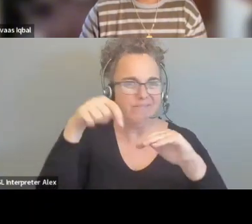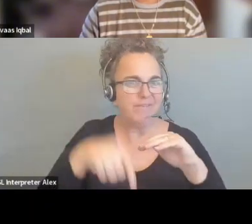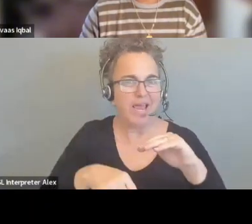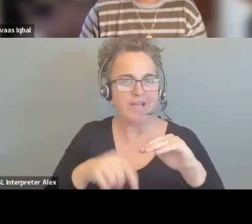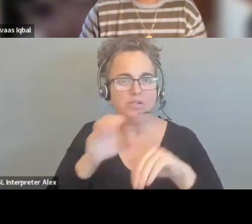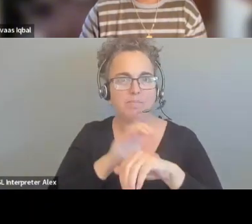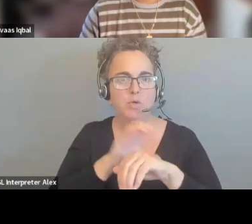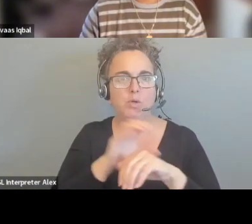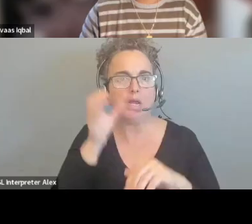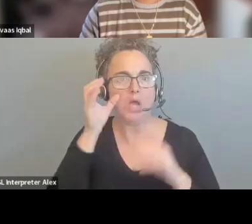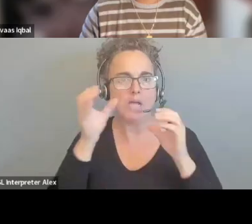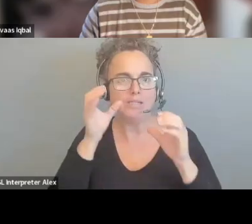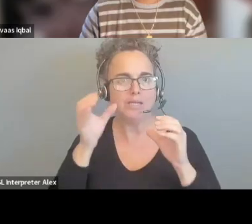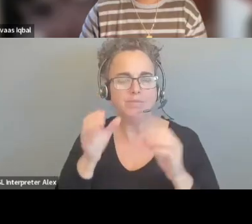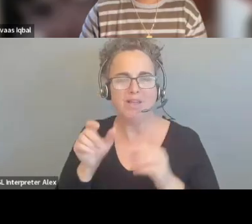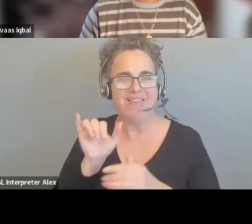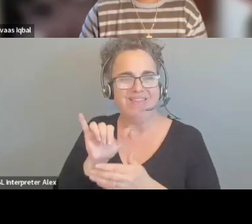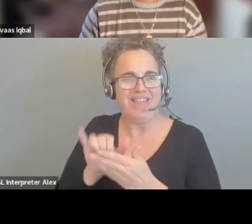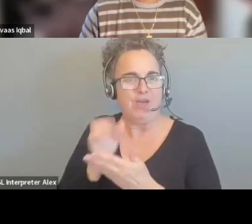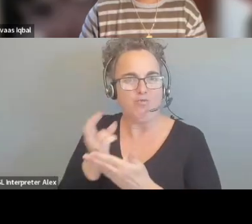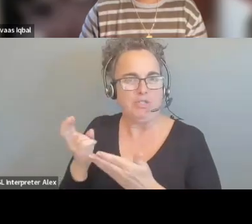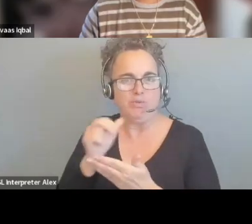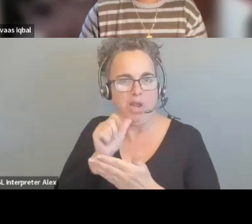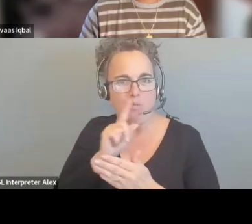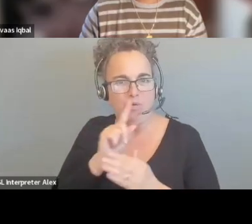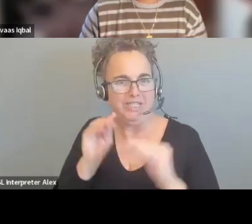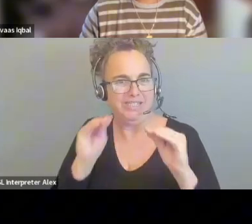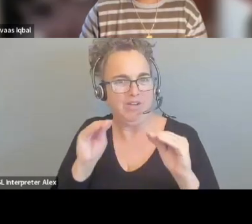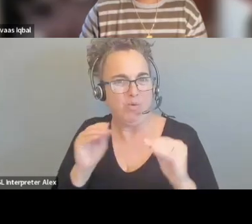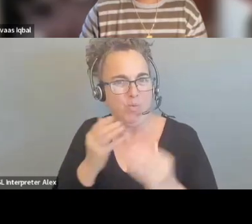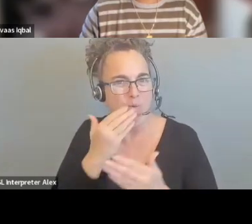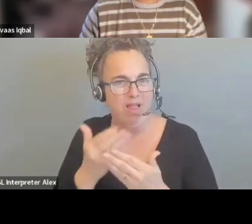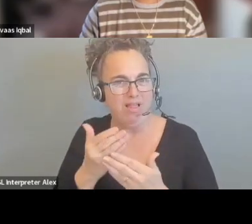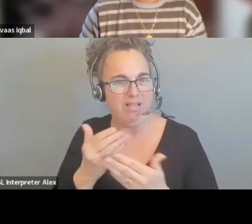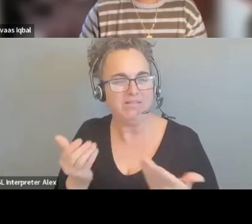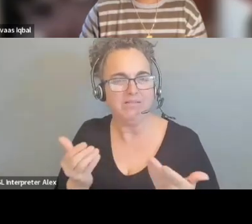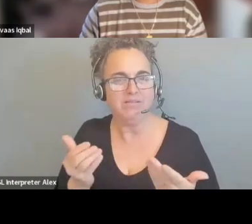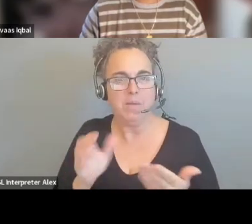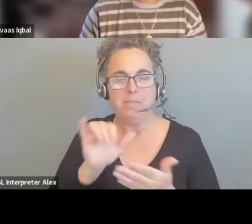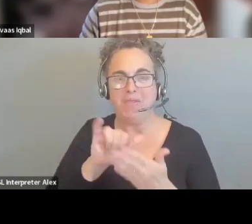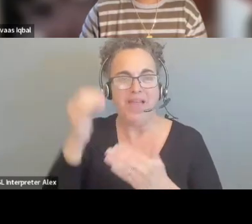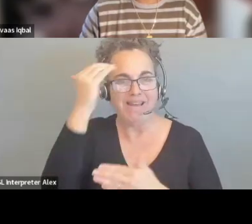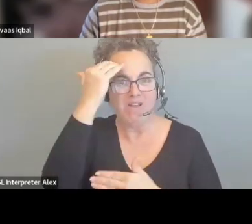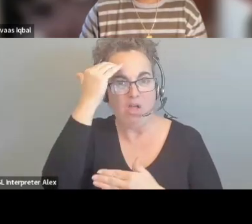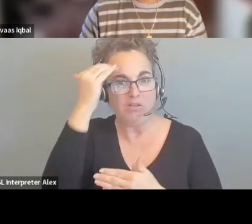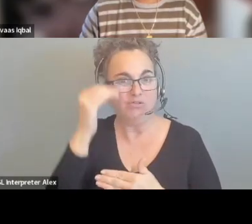by these existing resources. Furthermore, the knowledge is not necessarily transferable